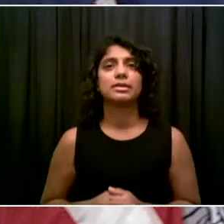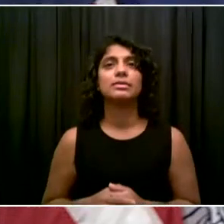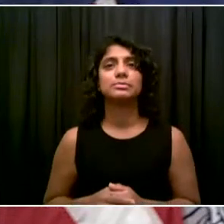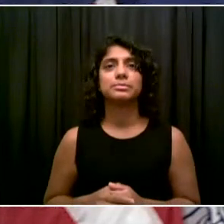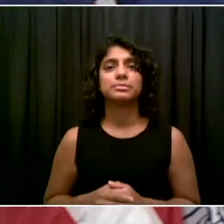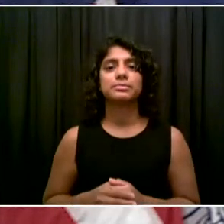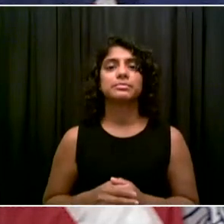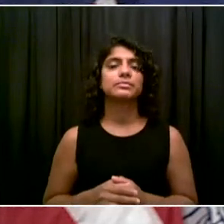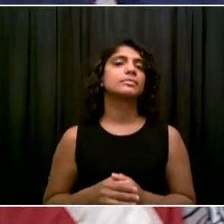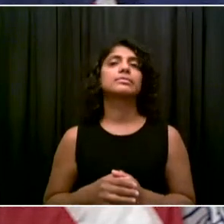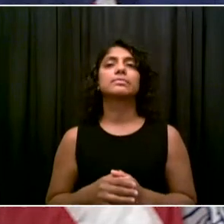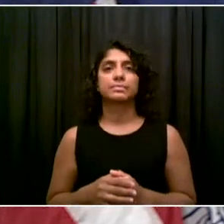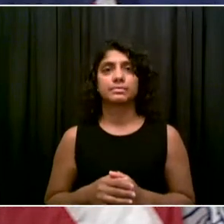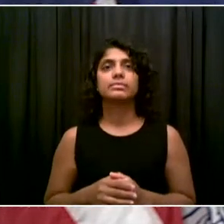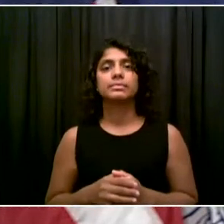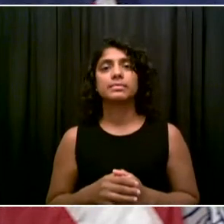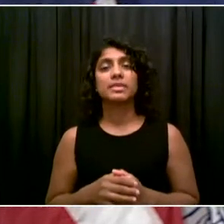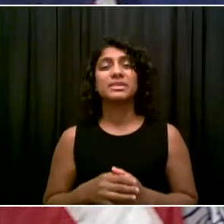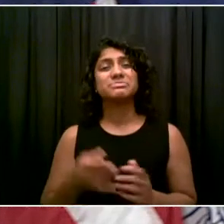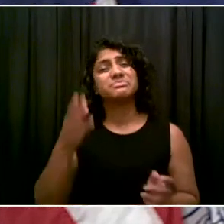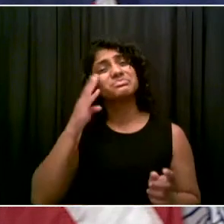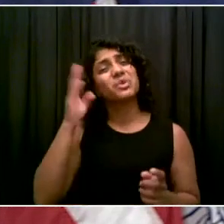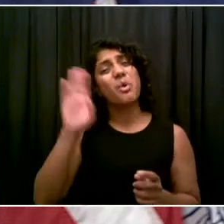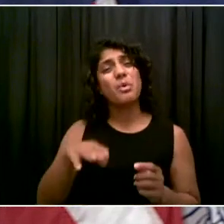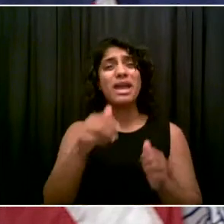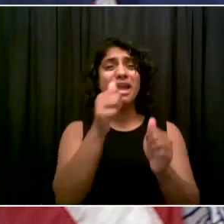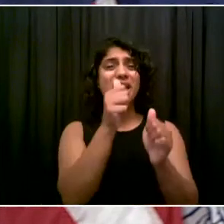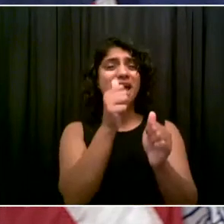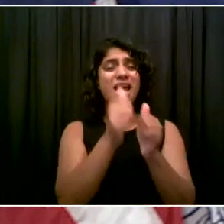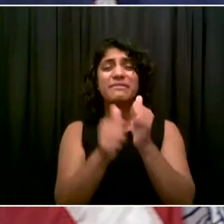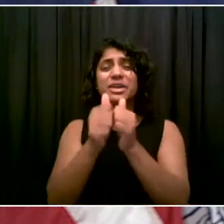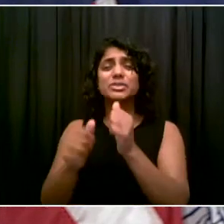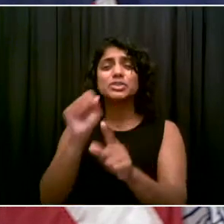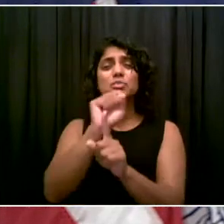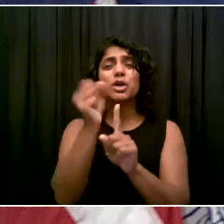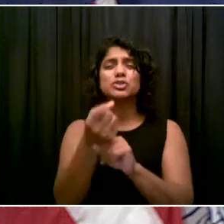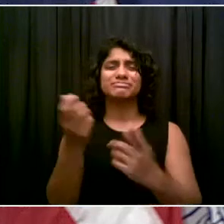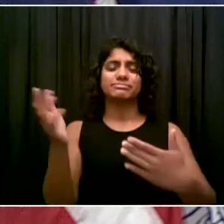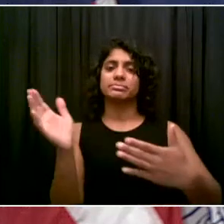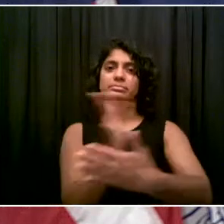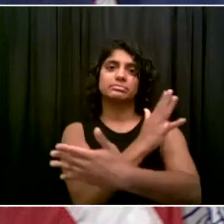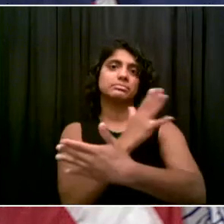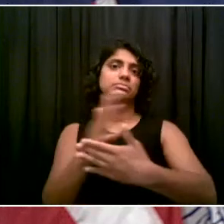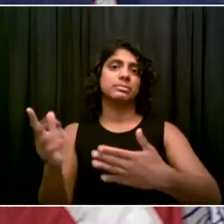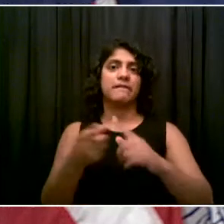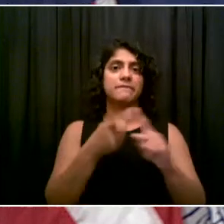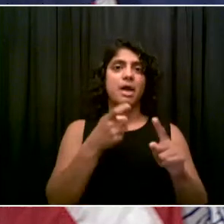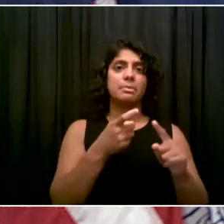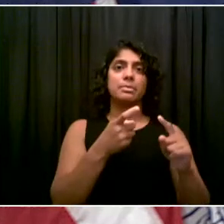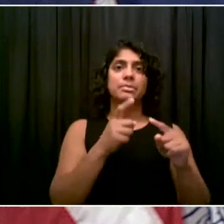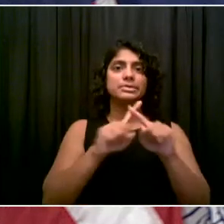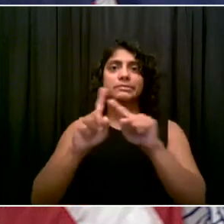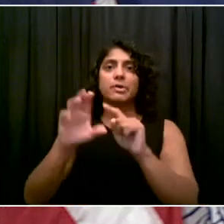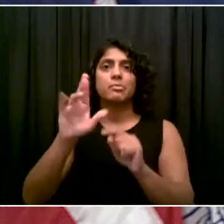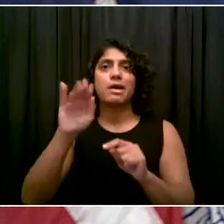AND WE SHOULD KEEP THAT IN PERSPECTIVE. GO AHEAD COMMISSIONER. JULIET, WHEN YOU LOOK AT SOME OF THESE SITUATIONS, YOU TRY AND HANDLE IT